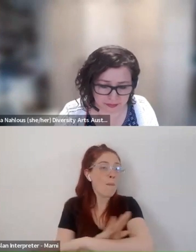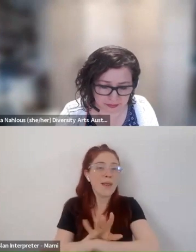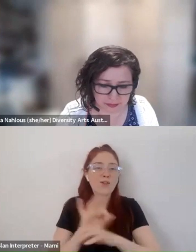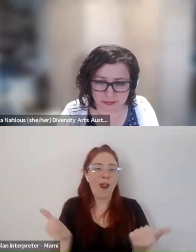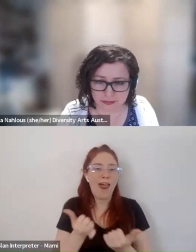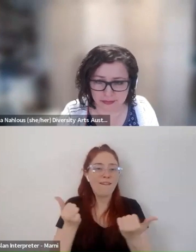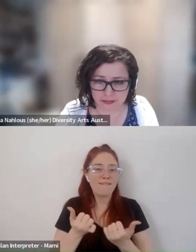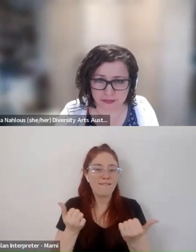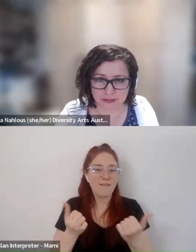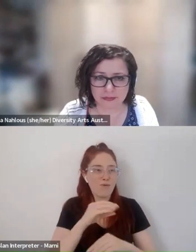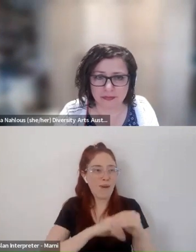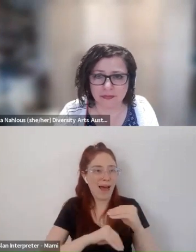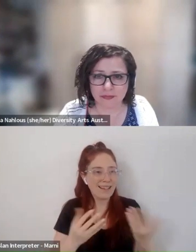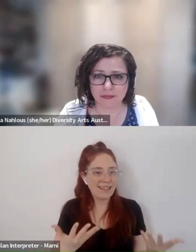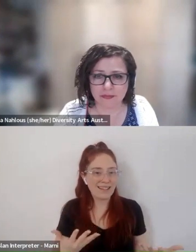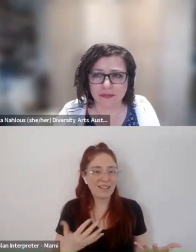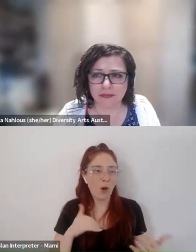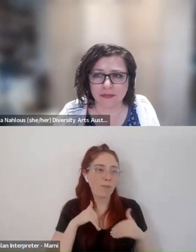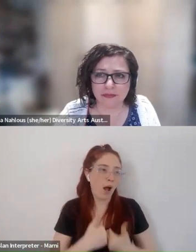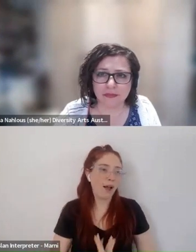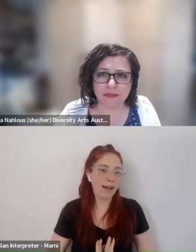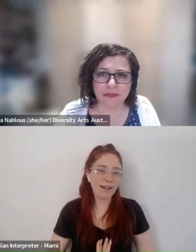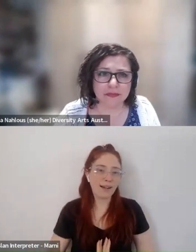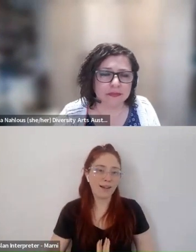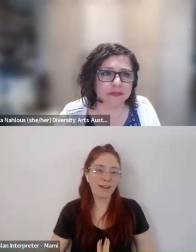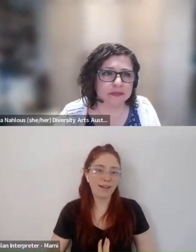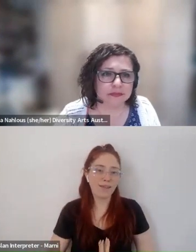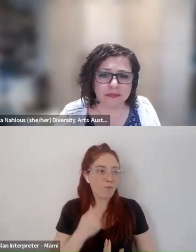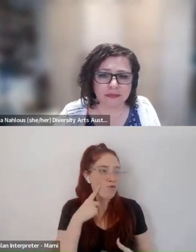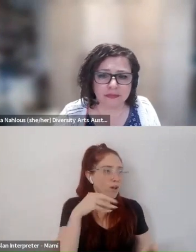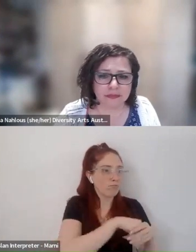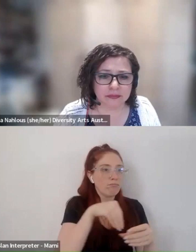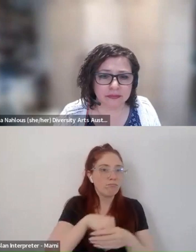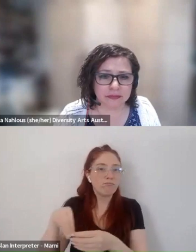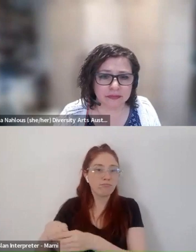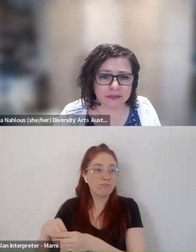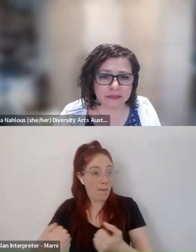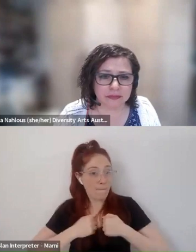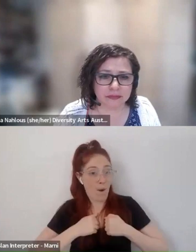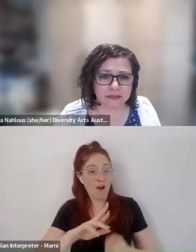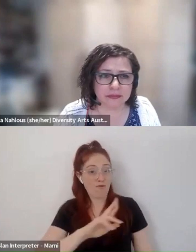you know, to be drawn into that work. So it really is, and that's not our responsibility as First Nations people. That's